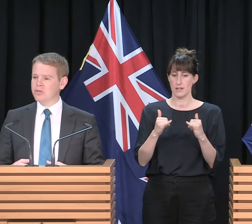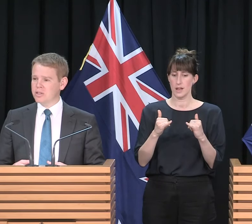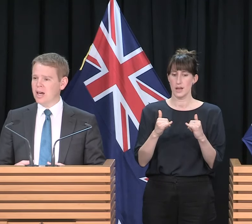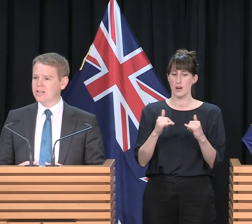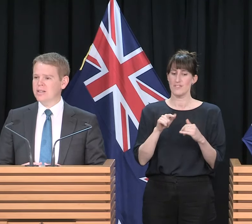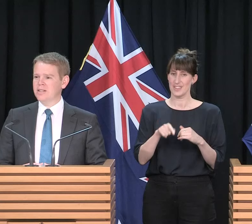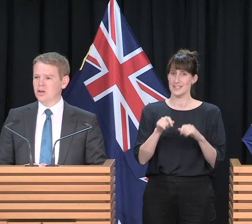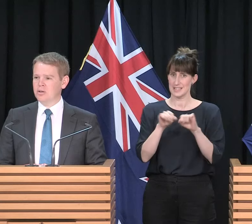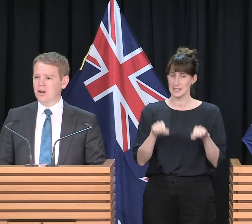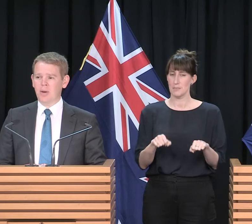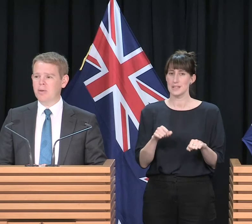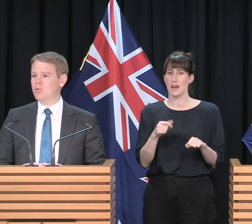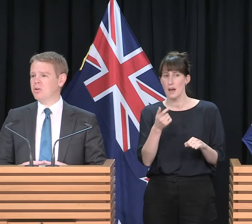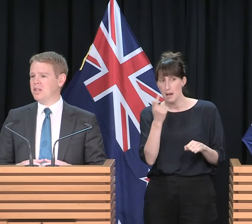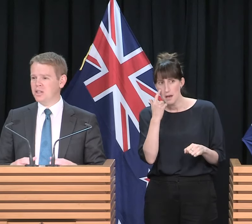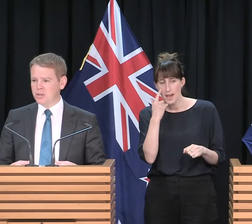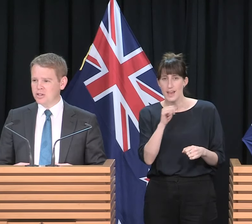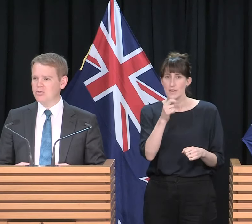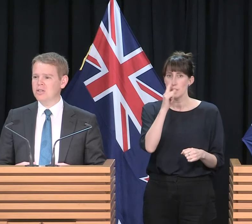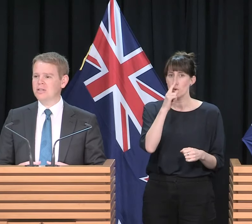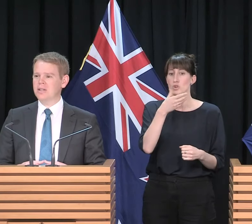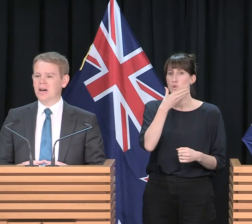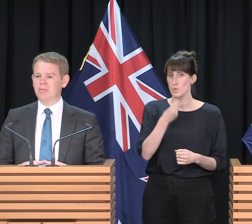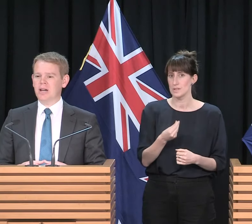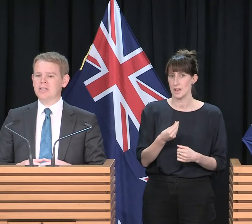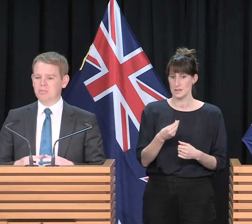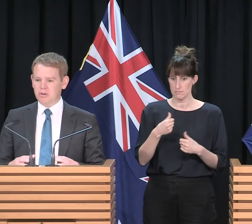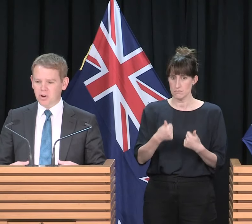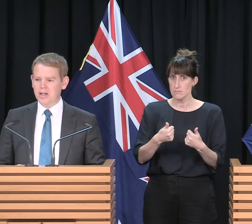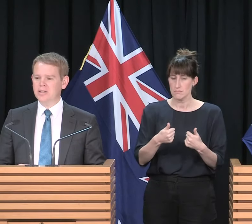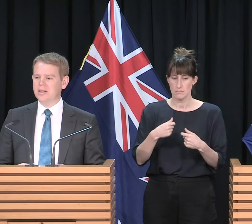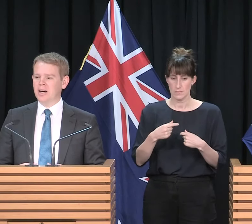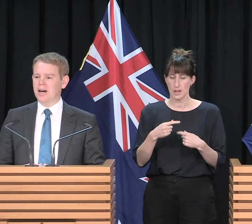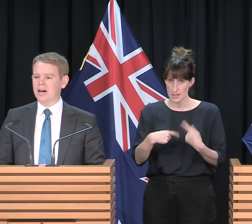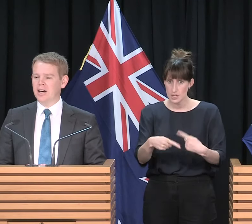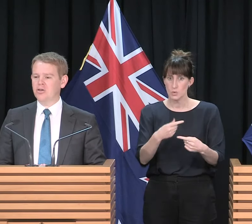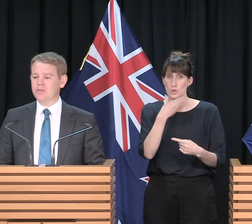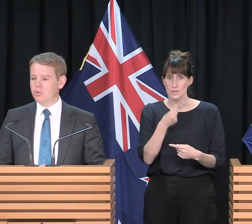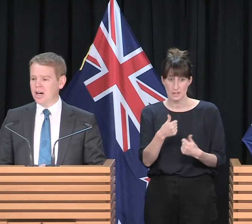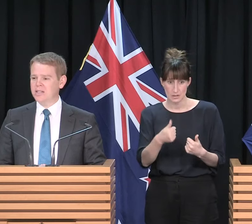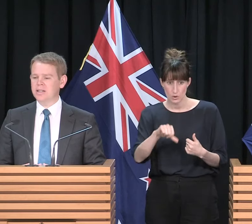can make contact-tracing faster and more effective. No